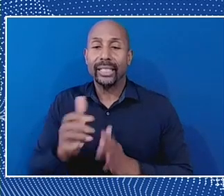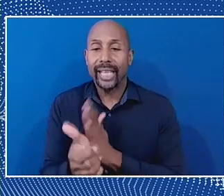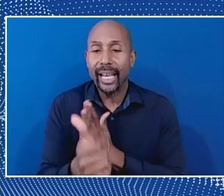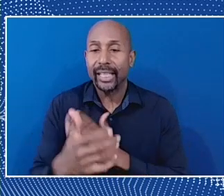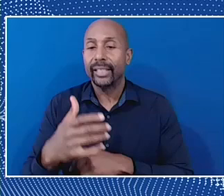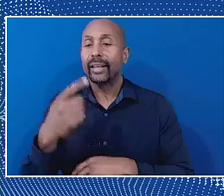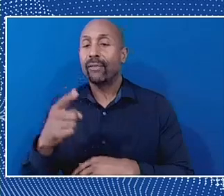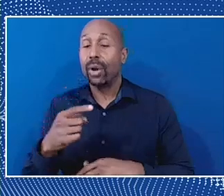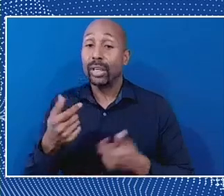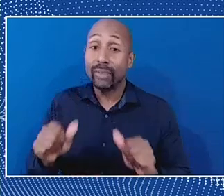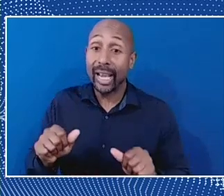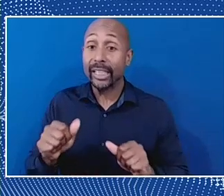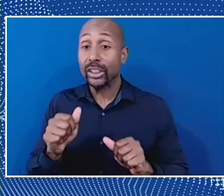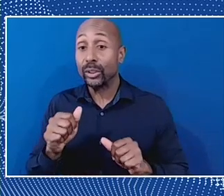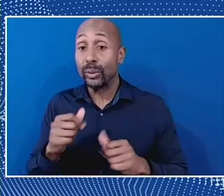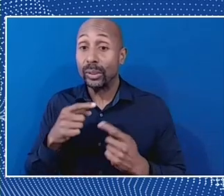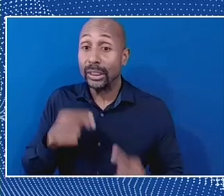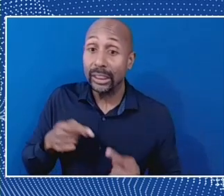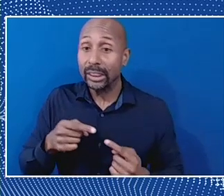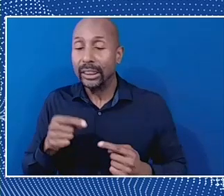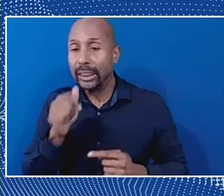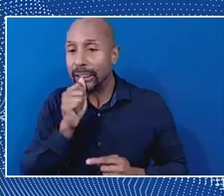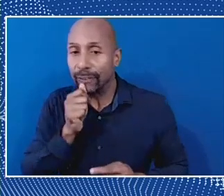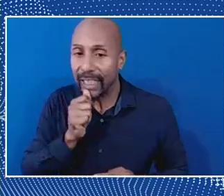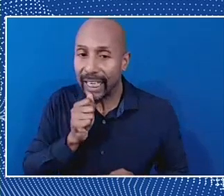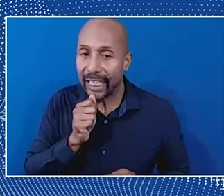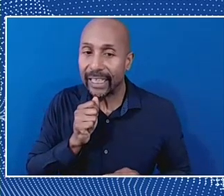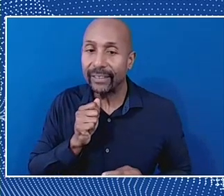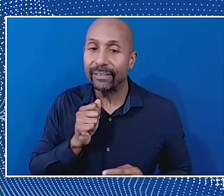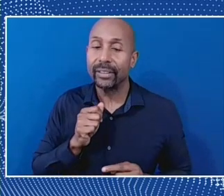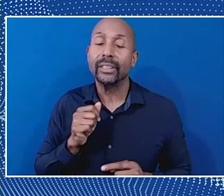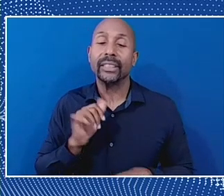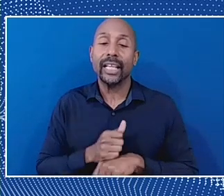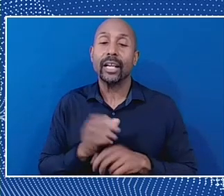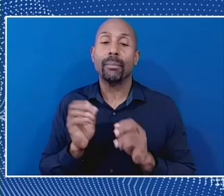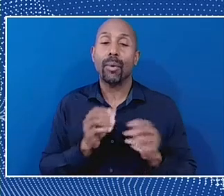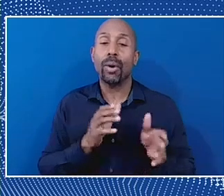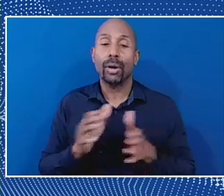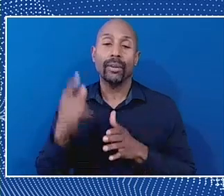Brady, who's lined up for us next? I just admitted Zaniya Lewis, who is the